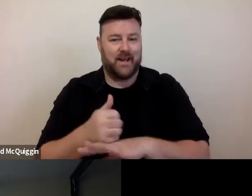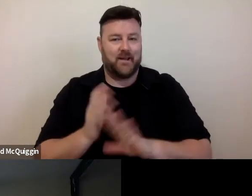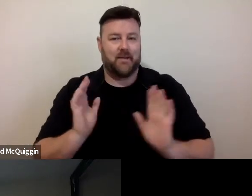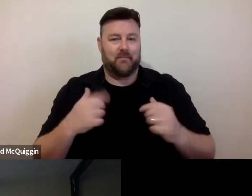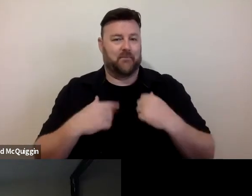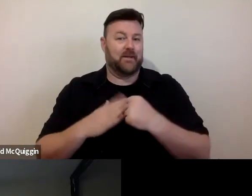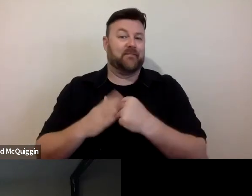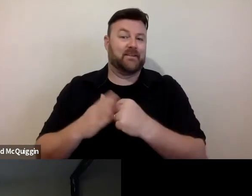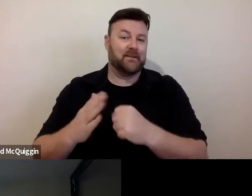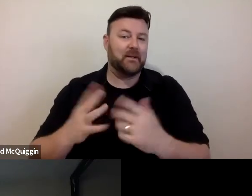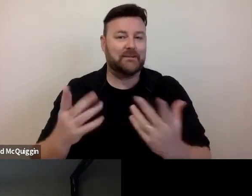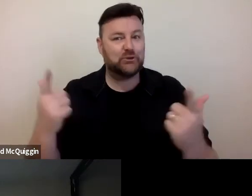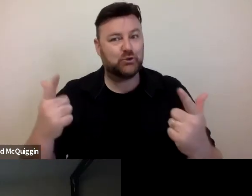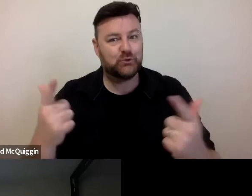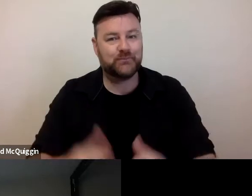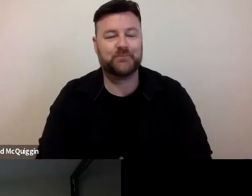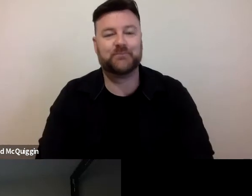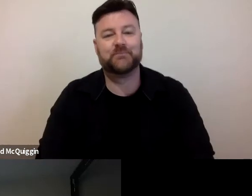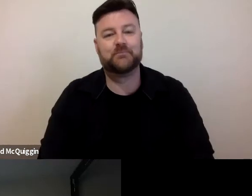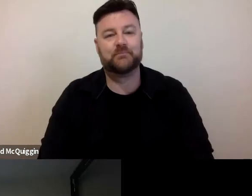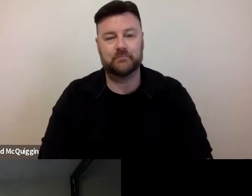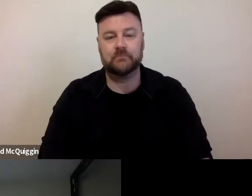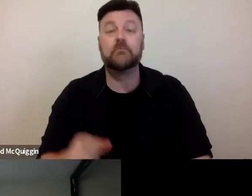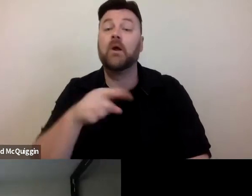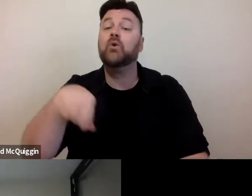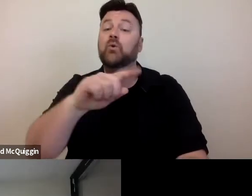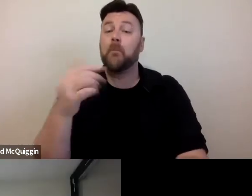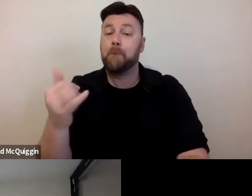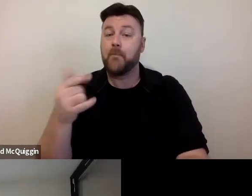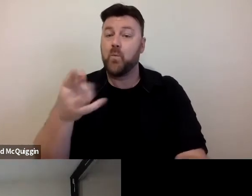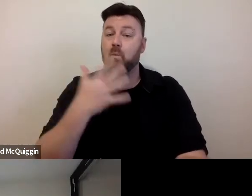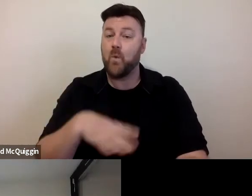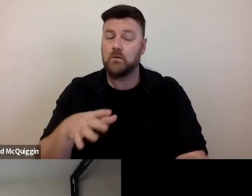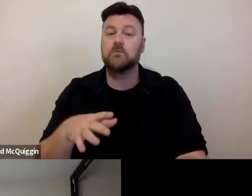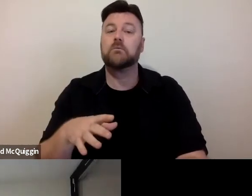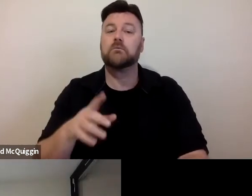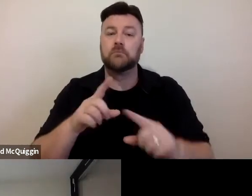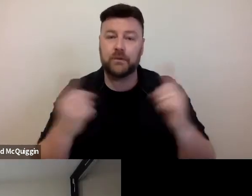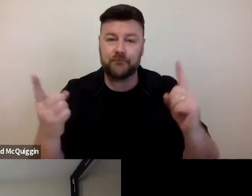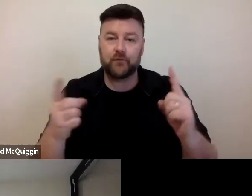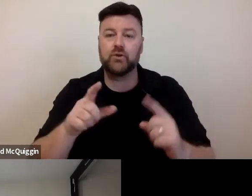fix it. But you might want a number of channels for you core audiences